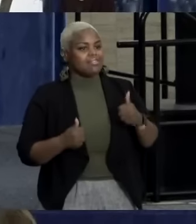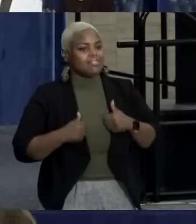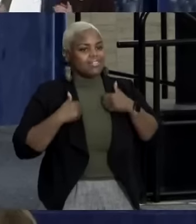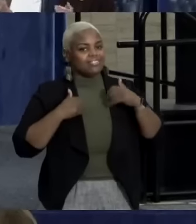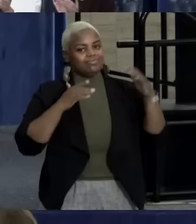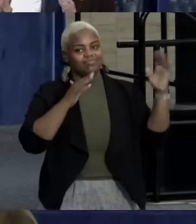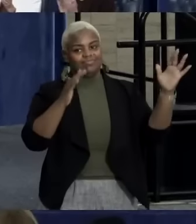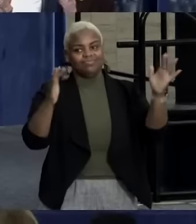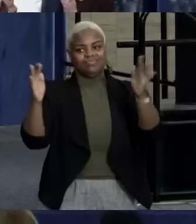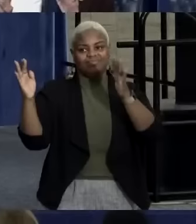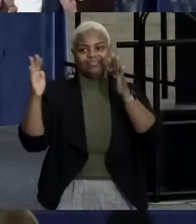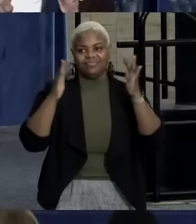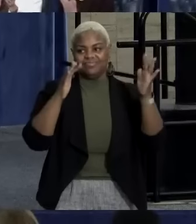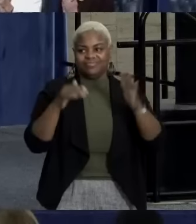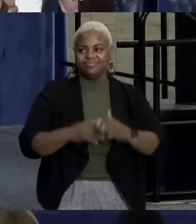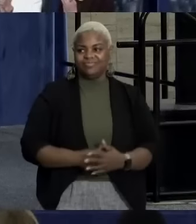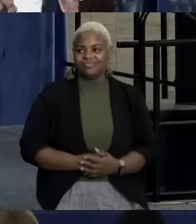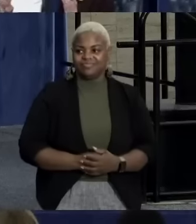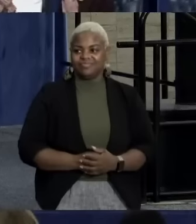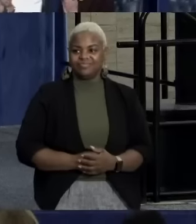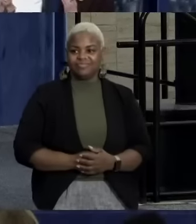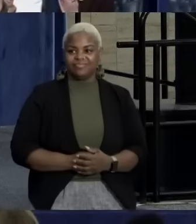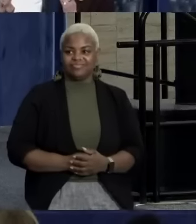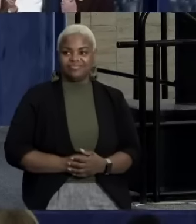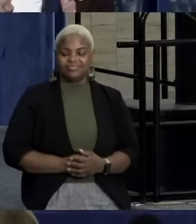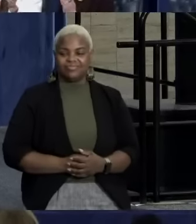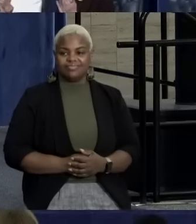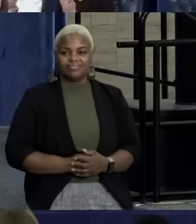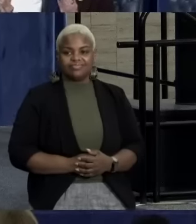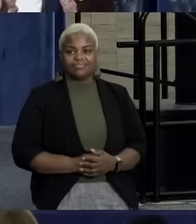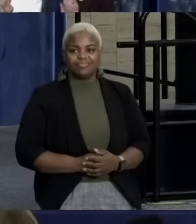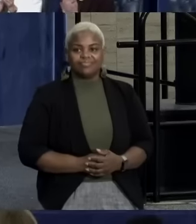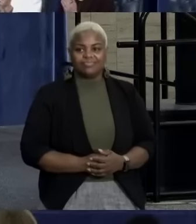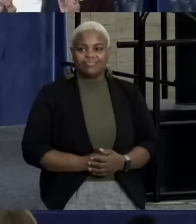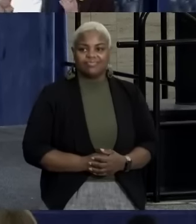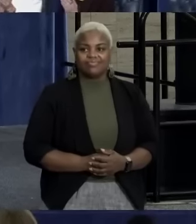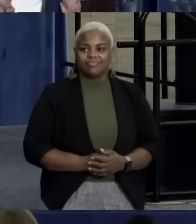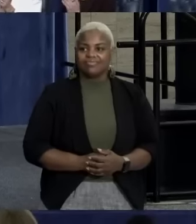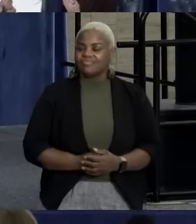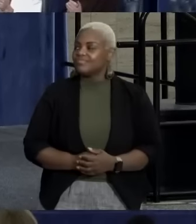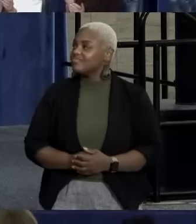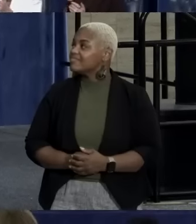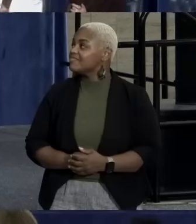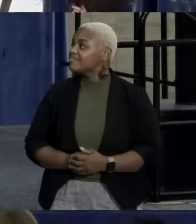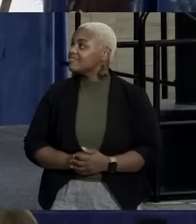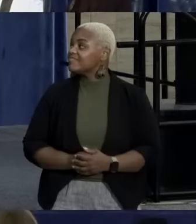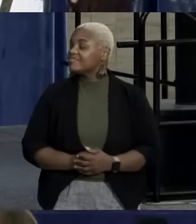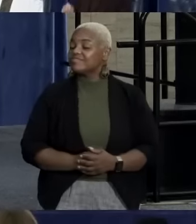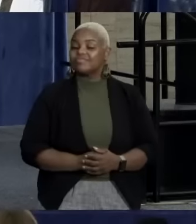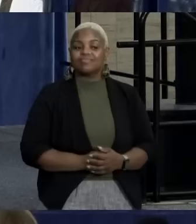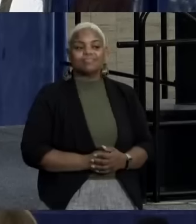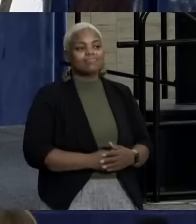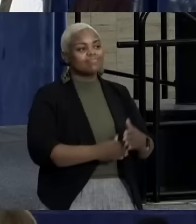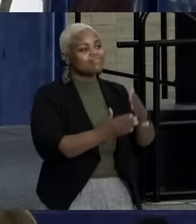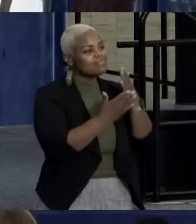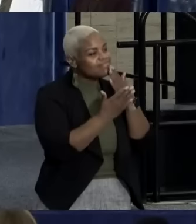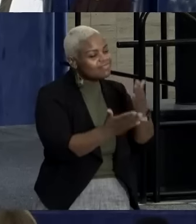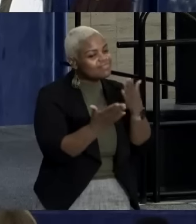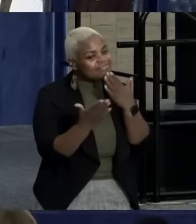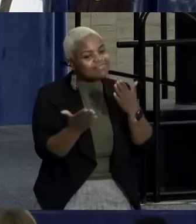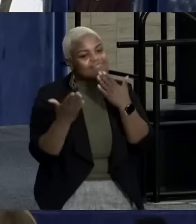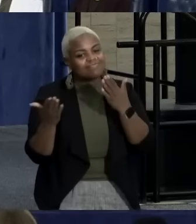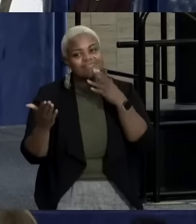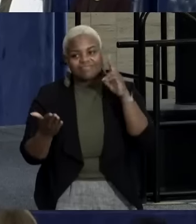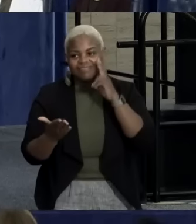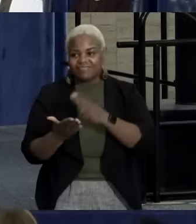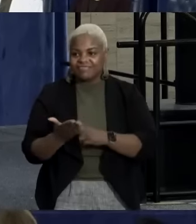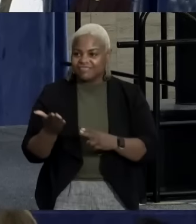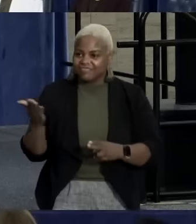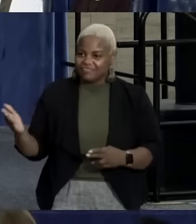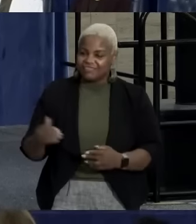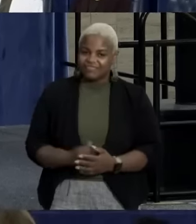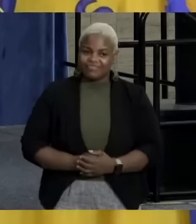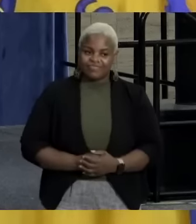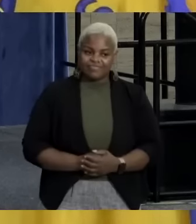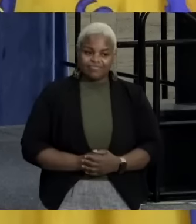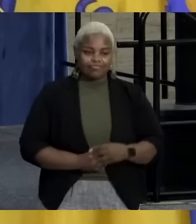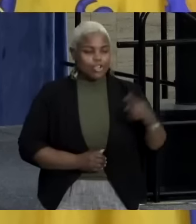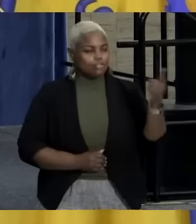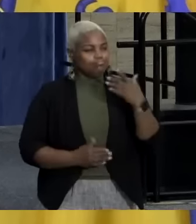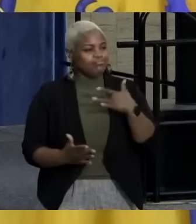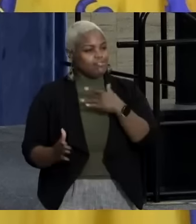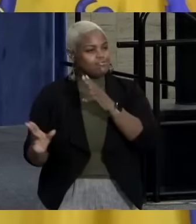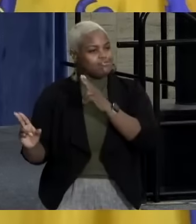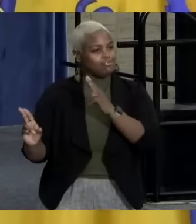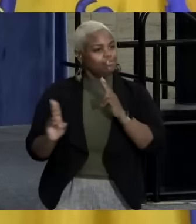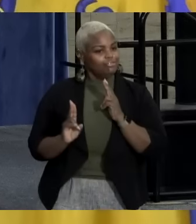Marty Makary: Thank you, Mr. Secretary. Always an honor. Secretary Chavez-DeRemer,